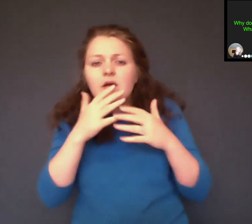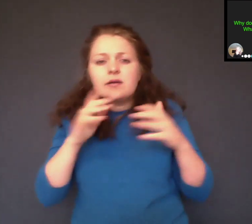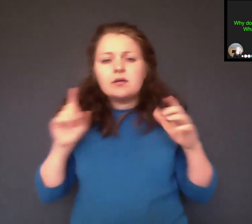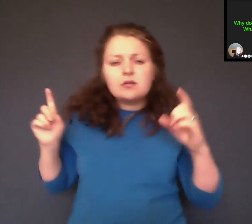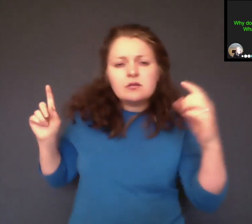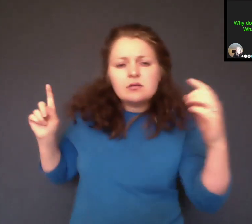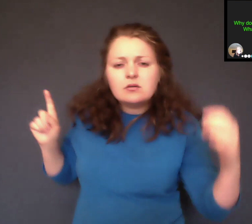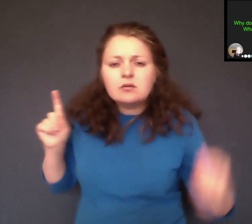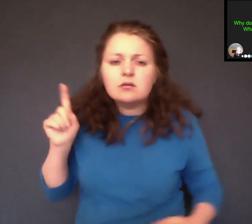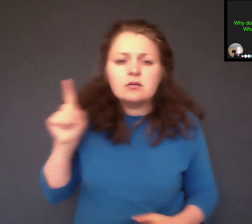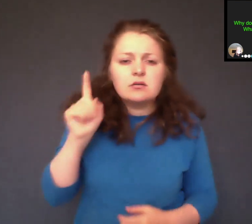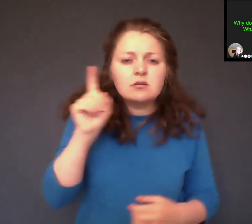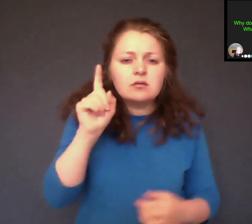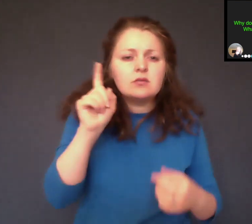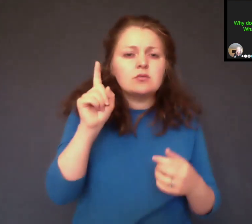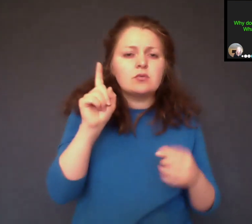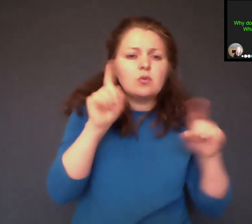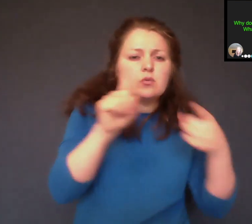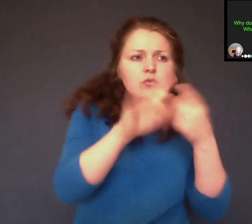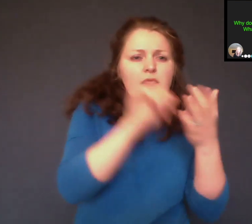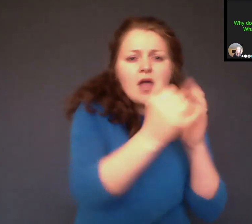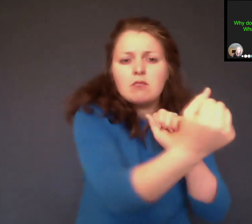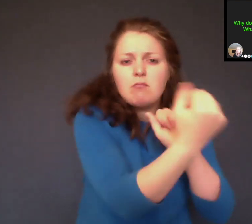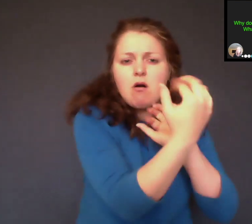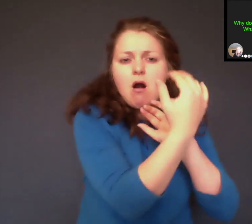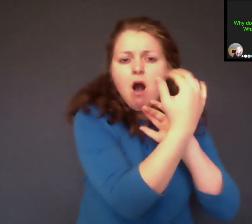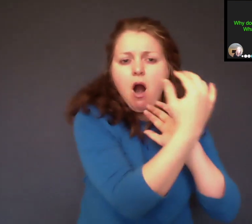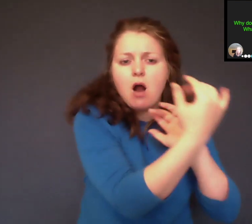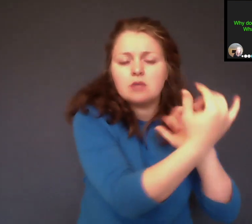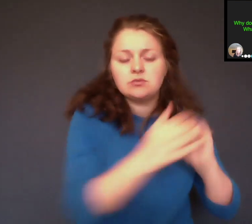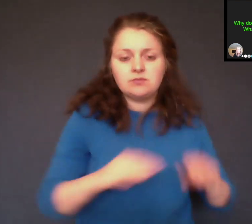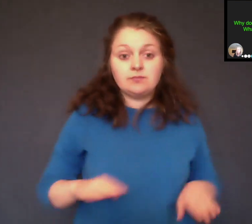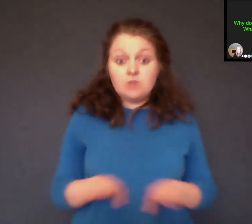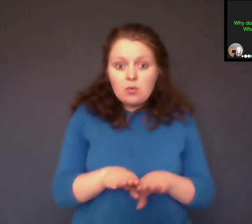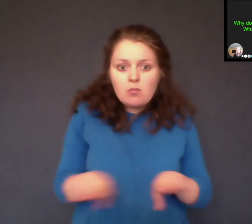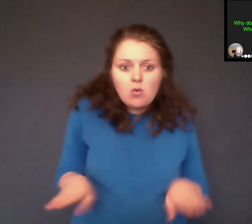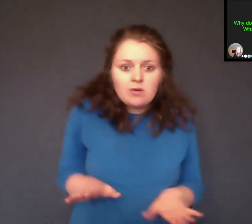the boards creaking beneath his feet as he went twice he stopped to look up because